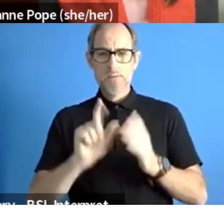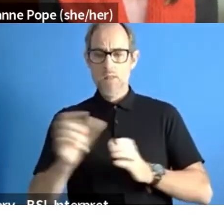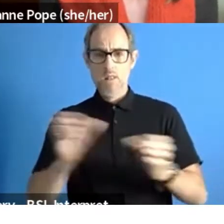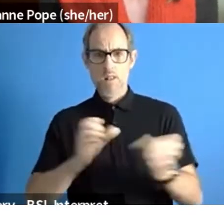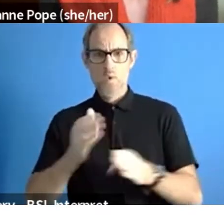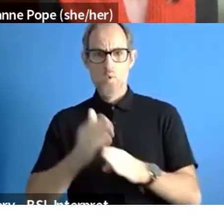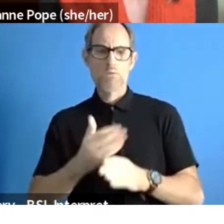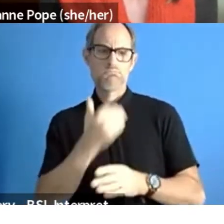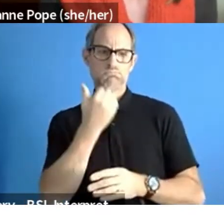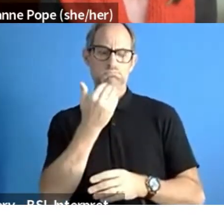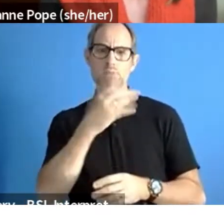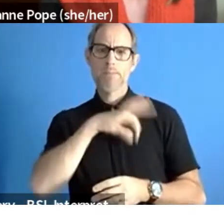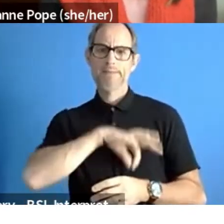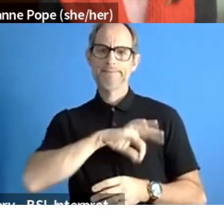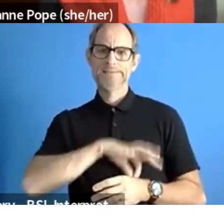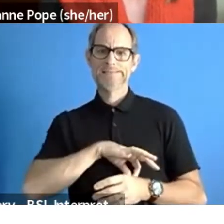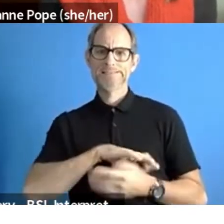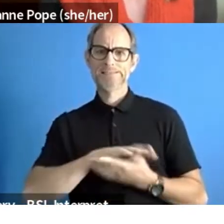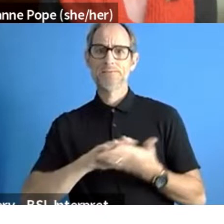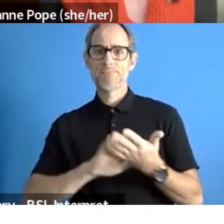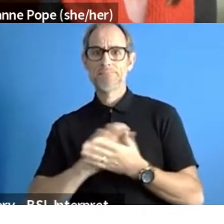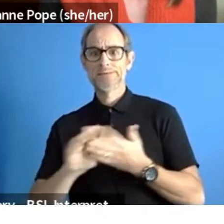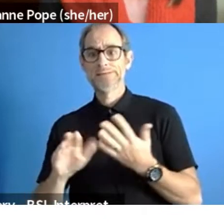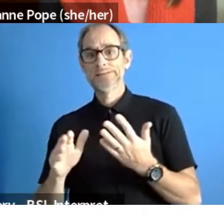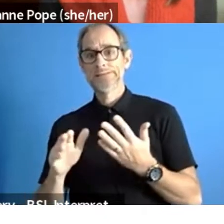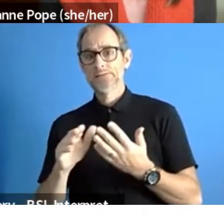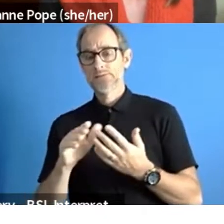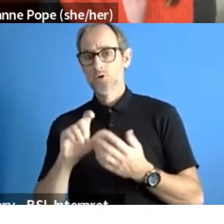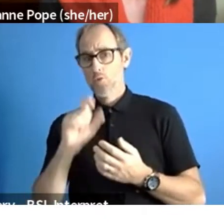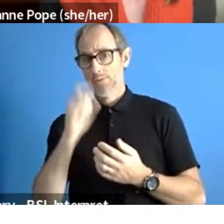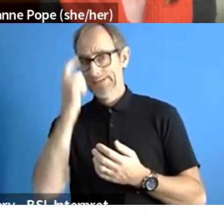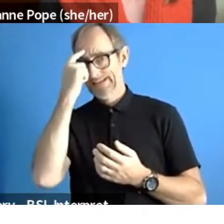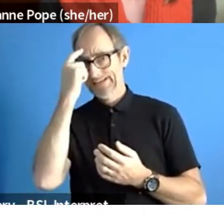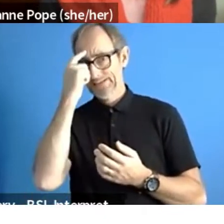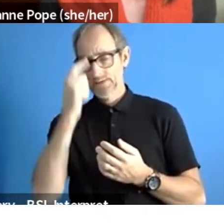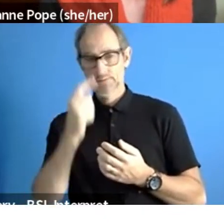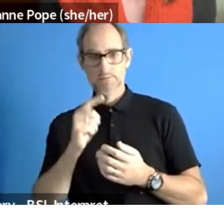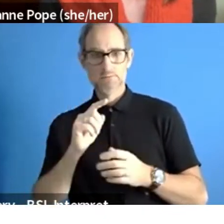makes sense that digital tools that people use in the course of their work